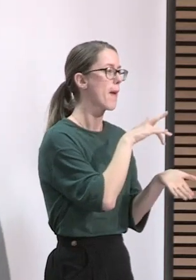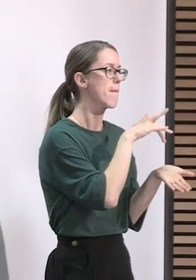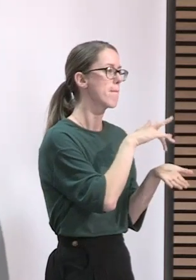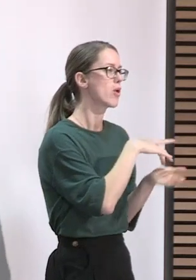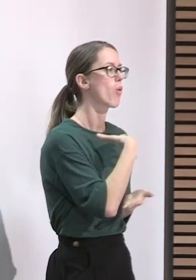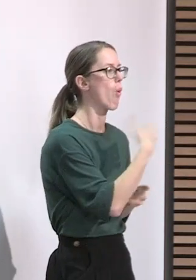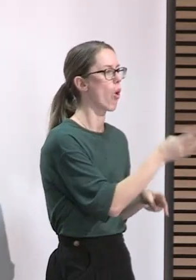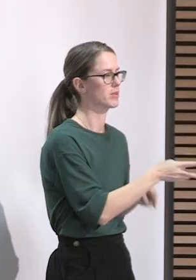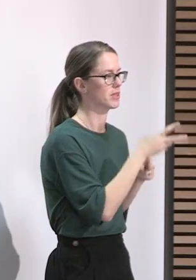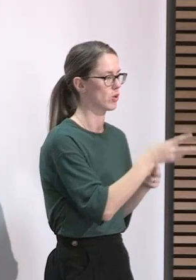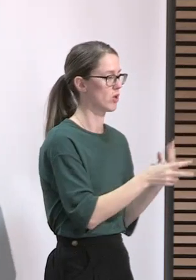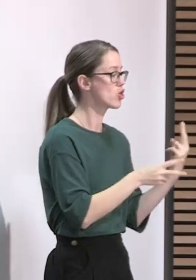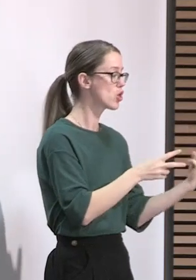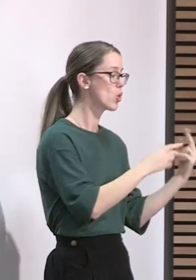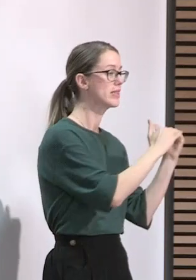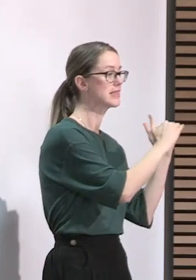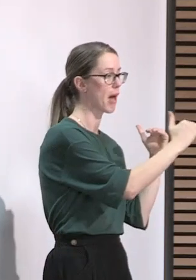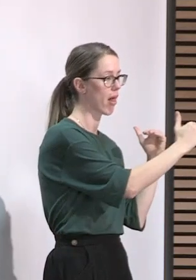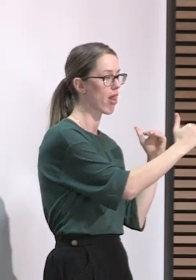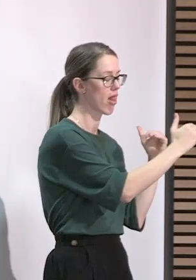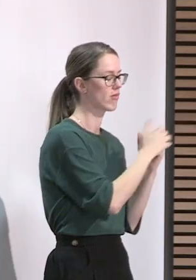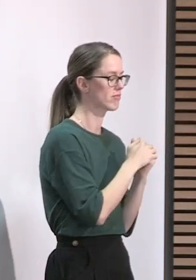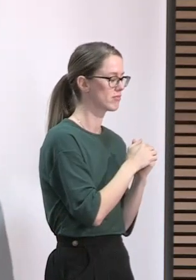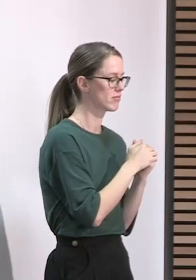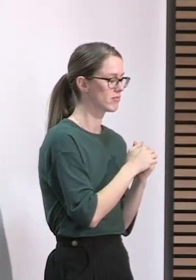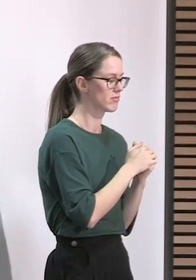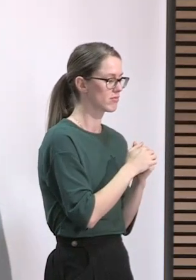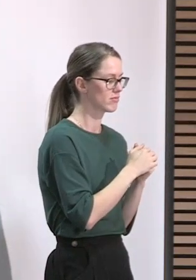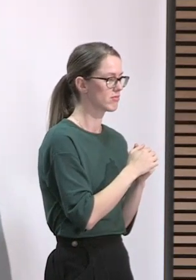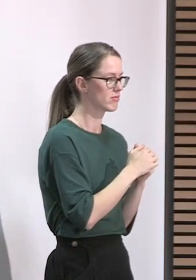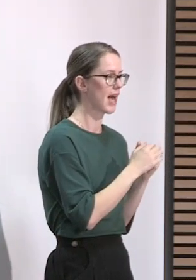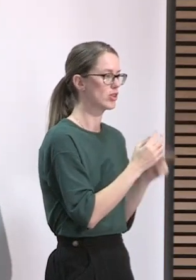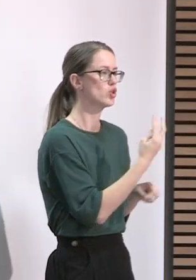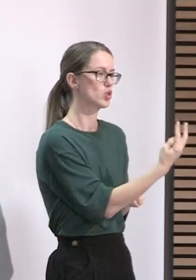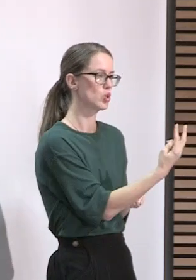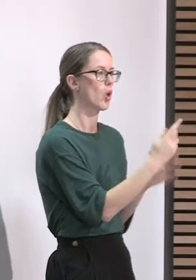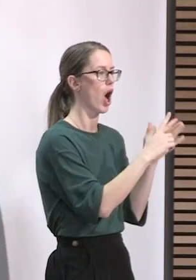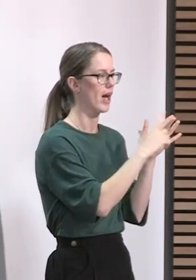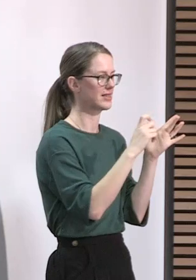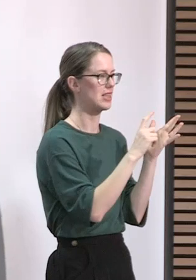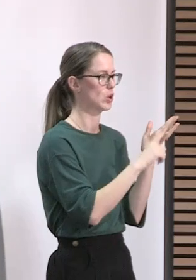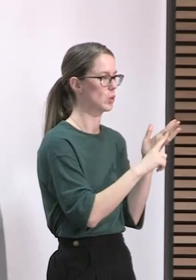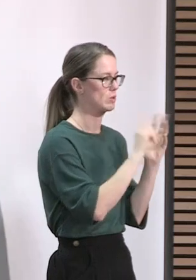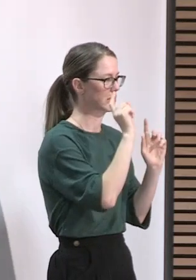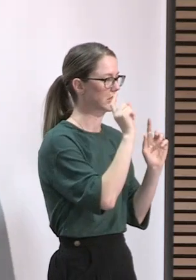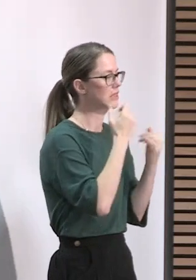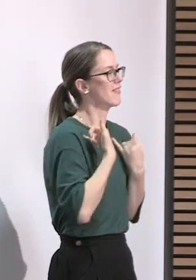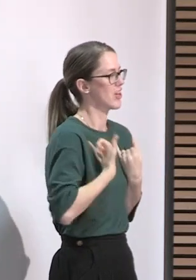critical condition. And there are four patients with COVID-19 in Middlemore Hospital. Two are stable, and